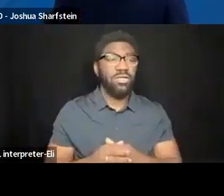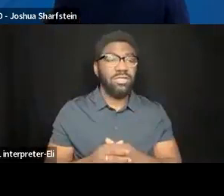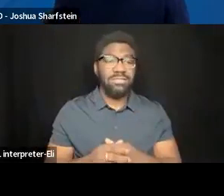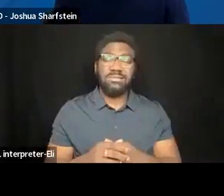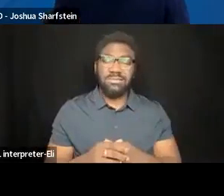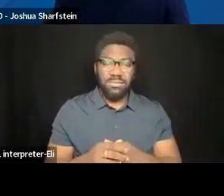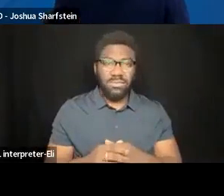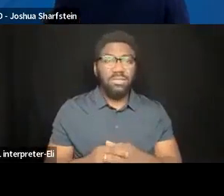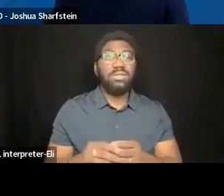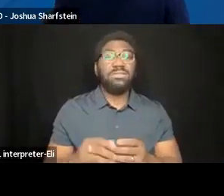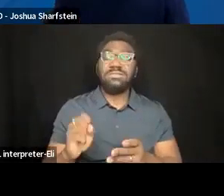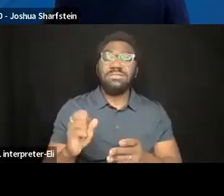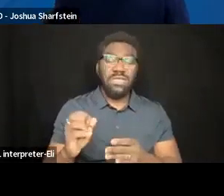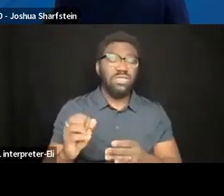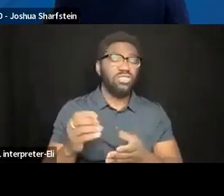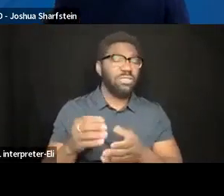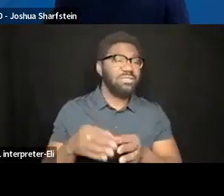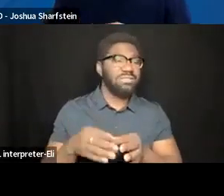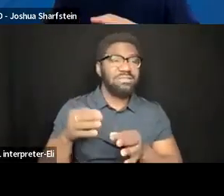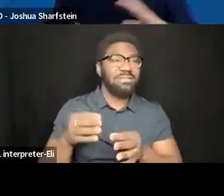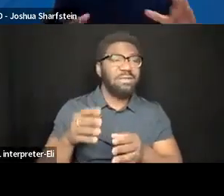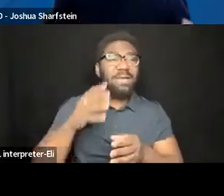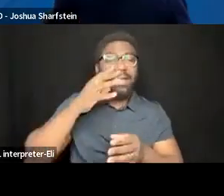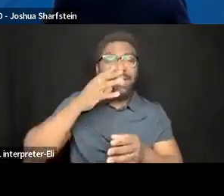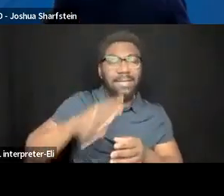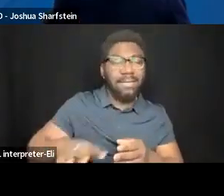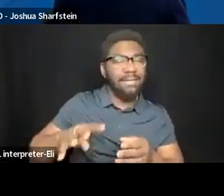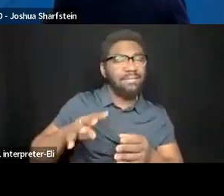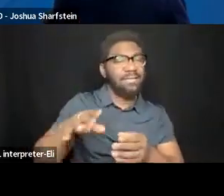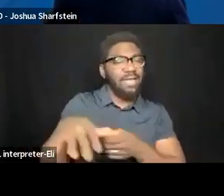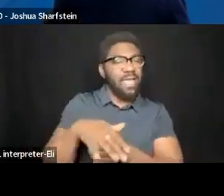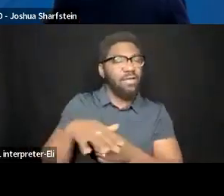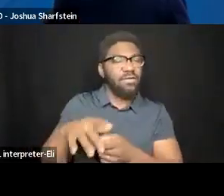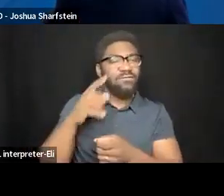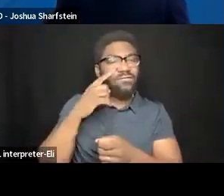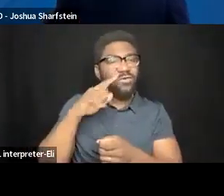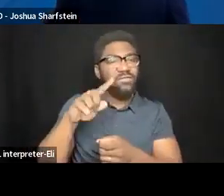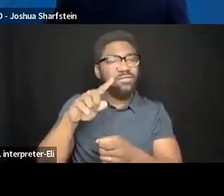you know, governance structure overall, that it is really important.